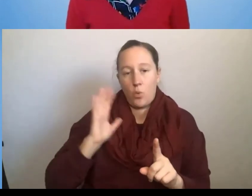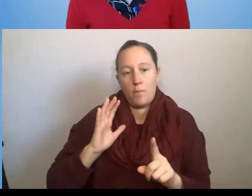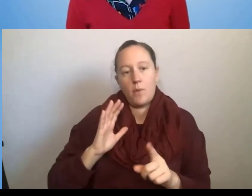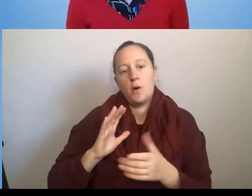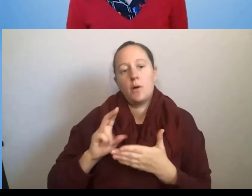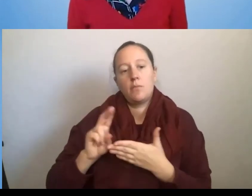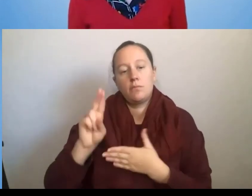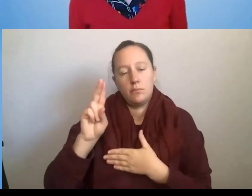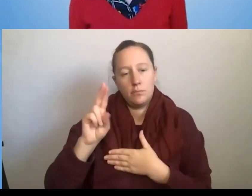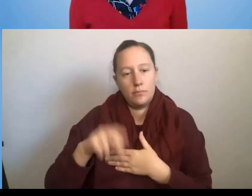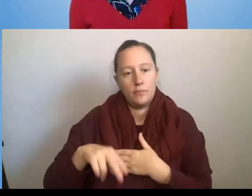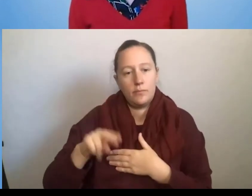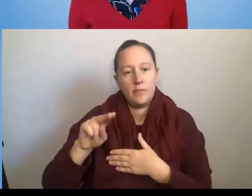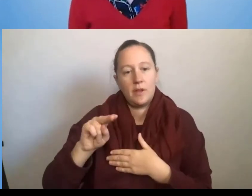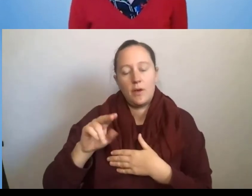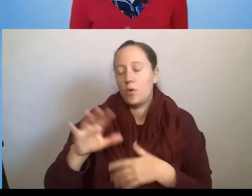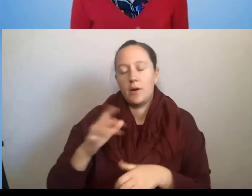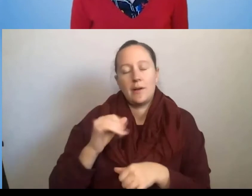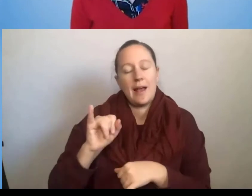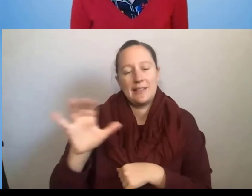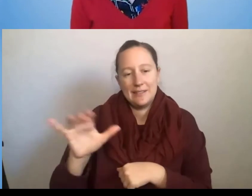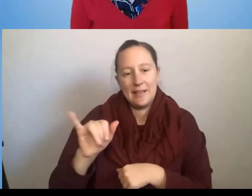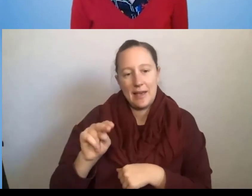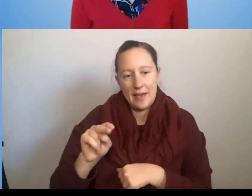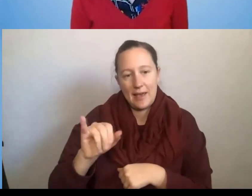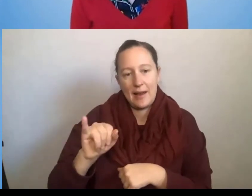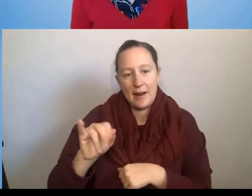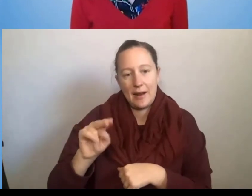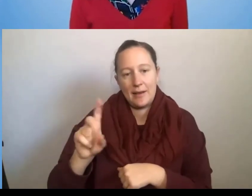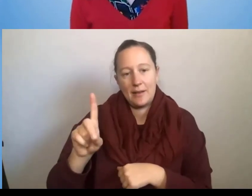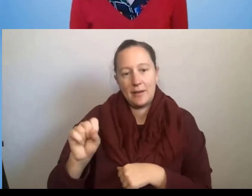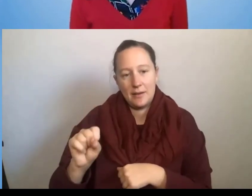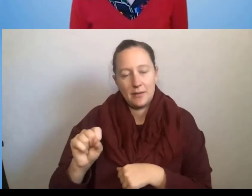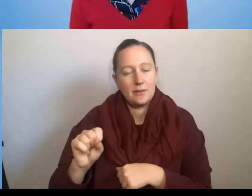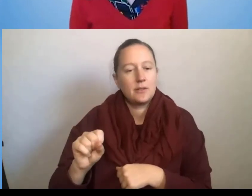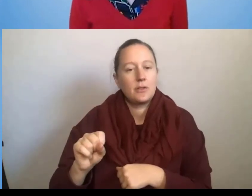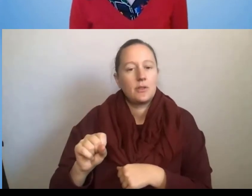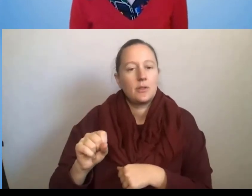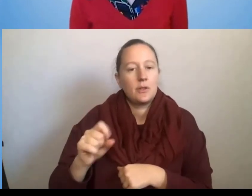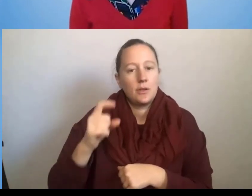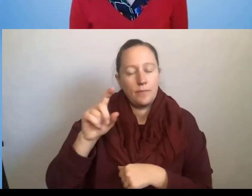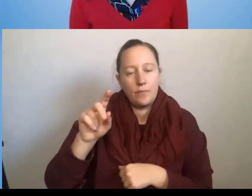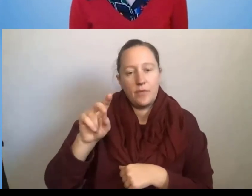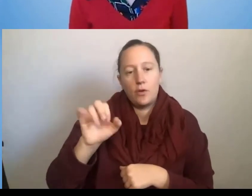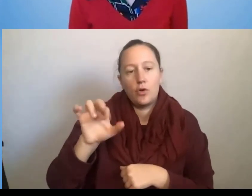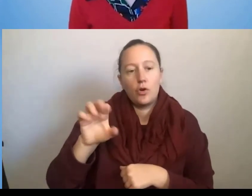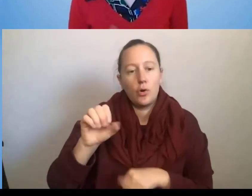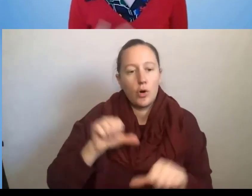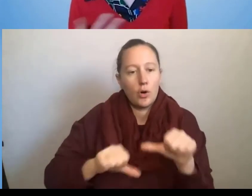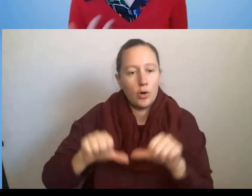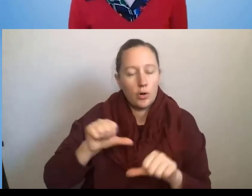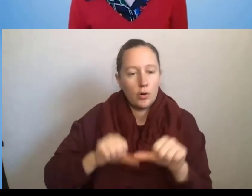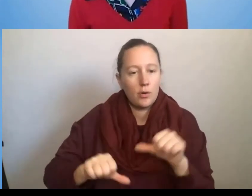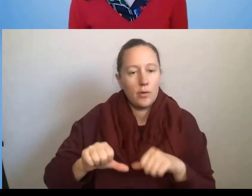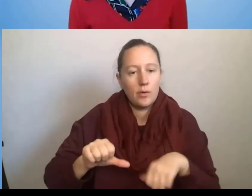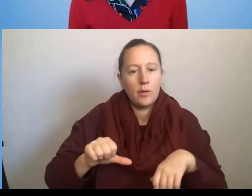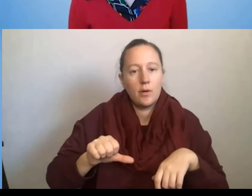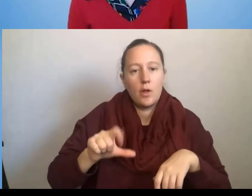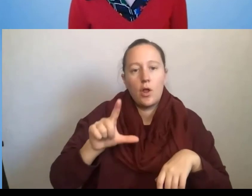which is NINDS. They have ... In neuroscience, there is the Blueprint Neurotherapeutics Network,